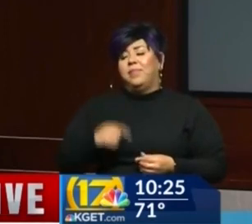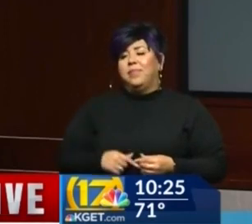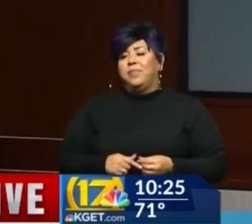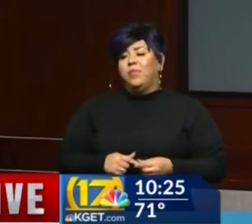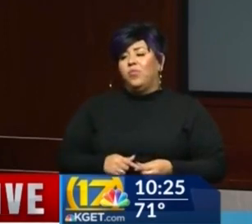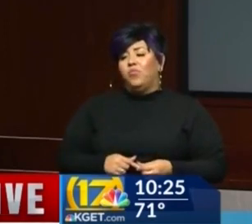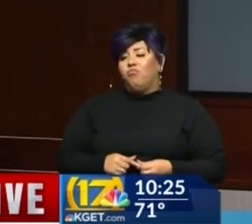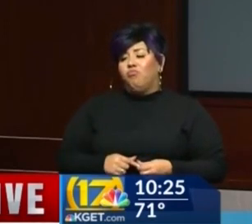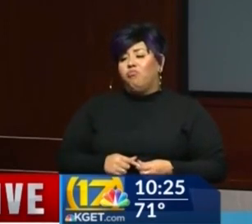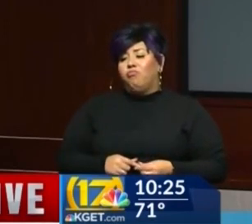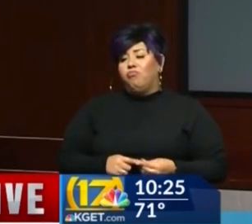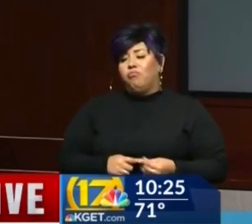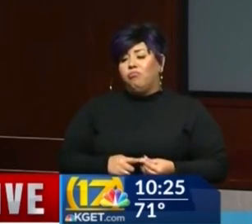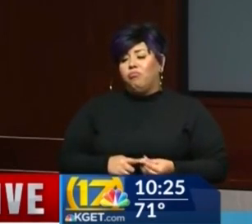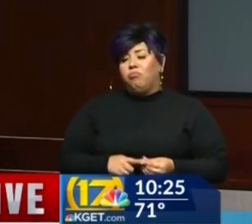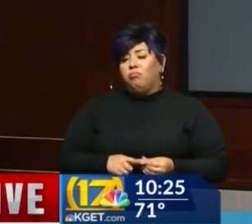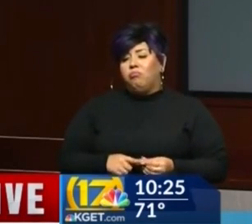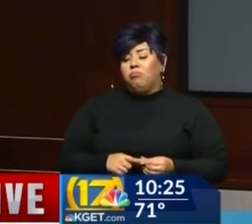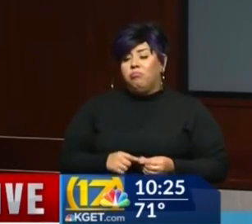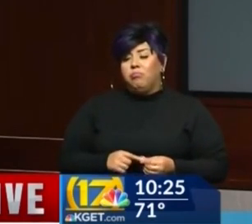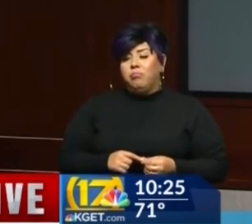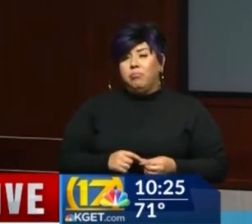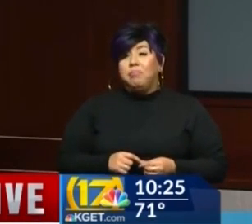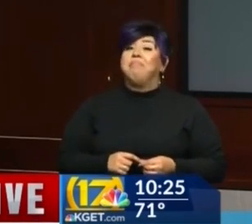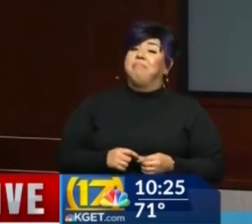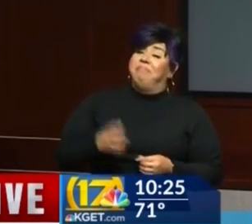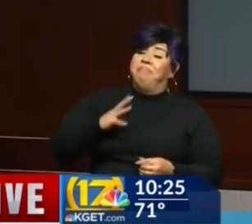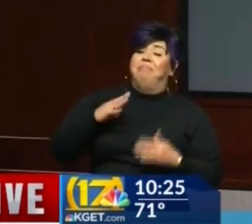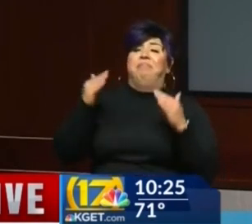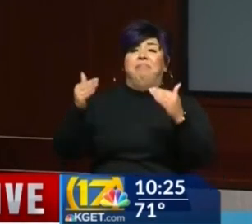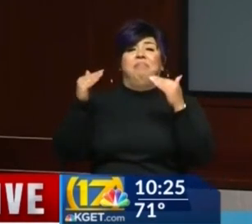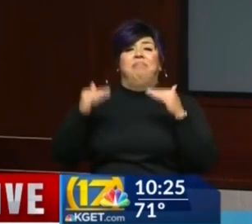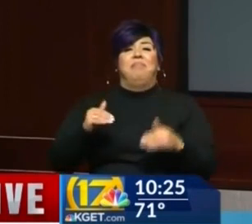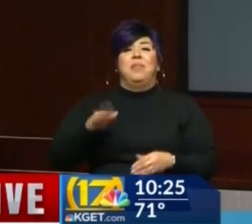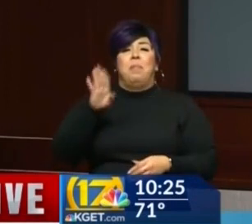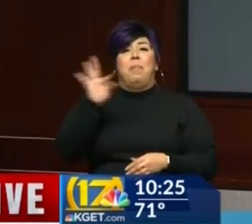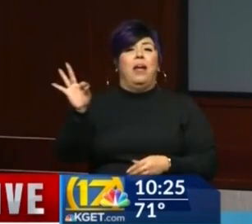THANKS. OUR NEXT OUTLET IS CHANNEL 17, BOB PRICE, DO YOU HAVE ANY